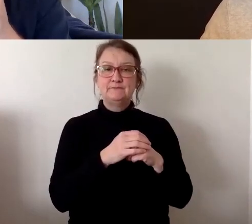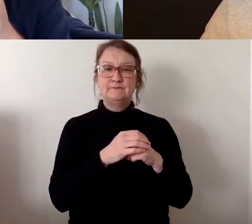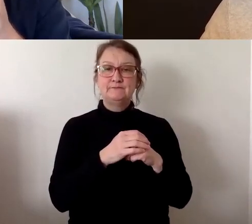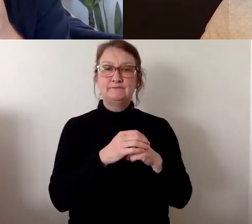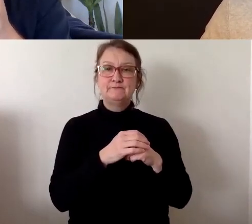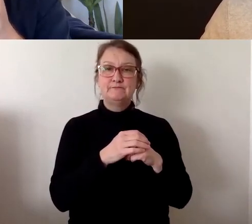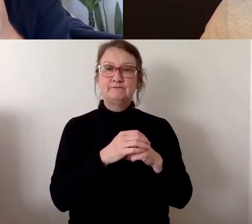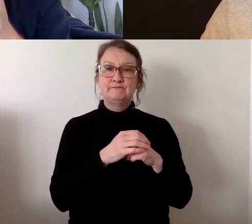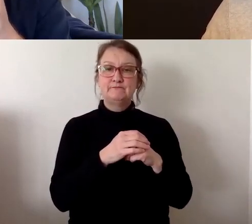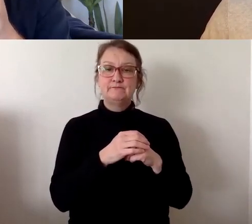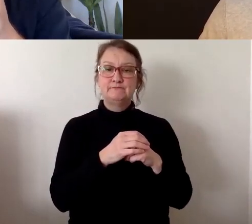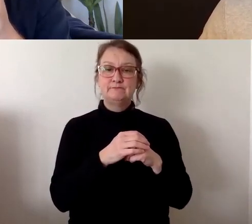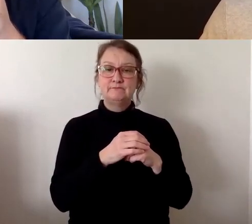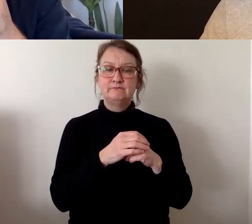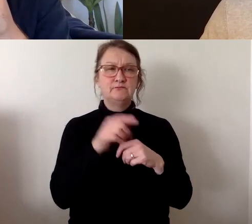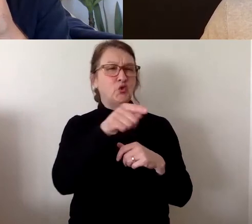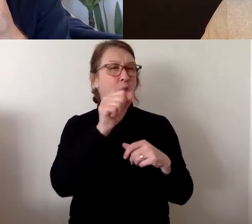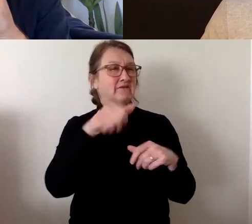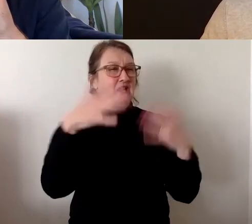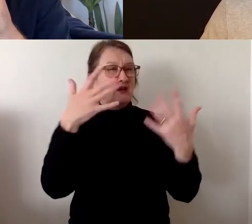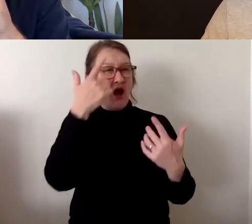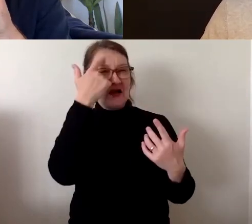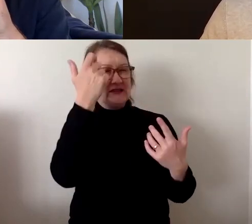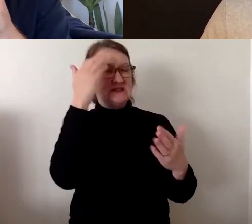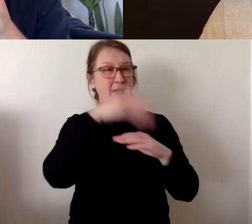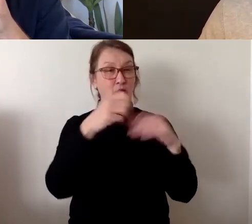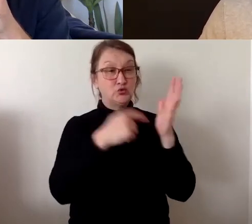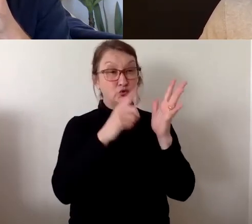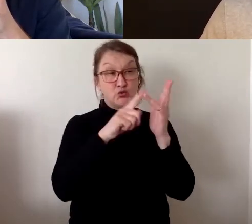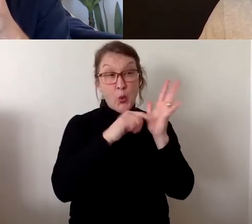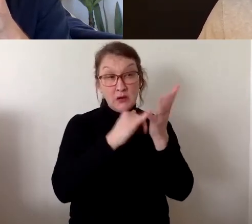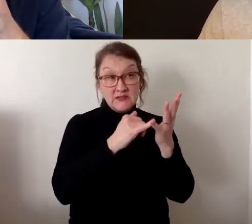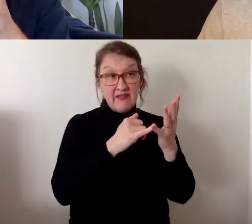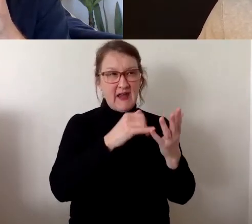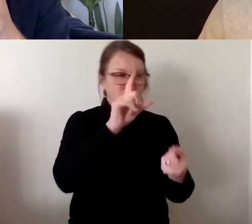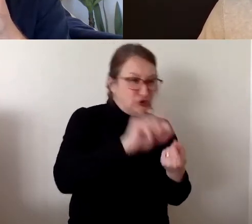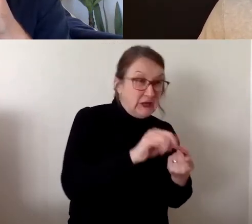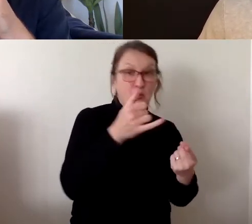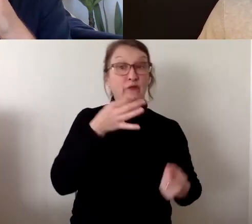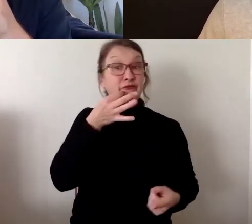ideas for tools that are low-cost, or preferably free, for